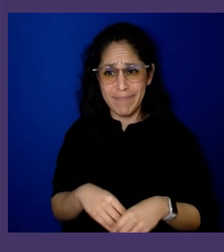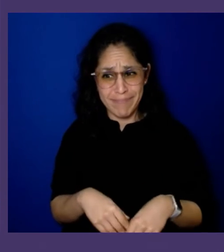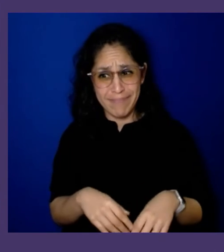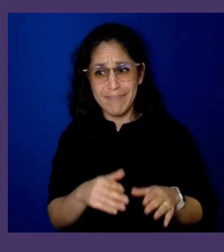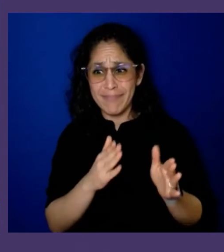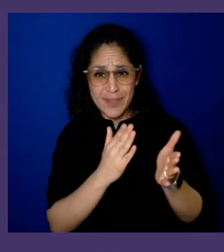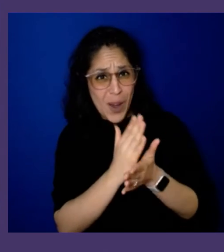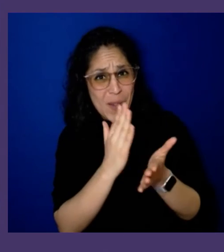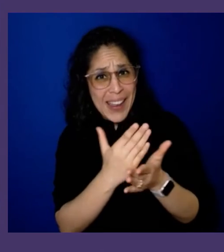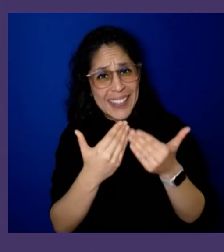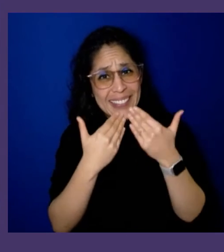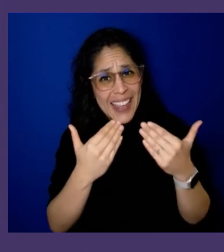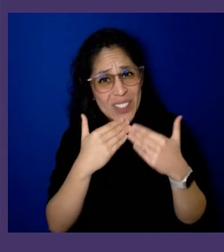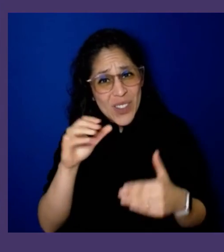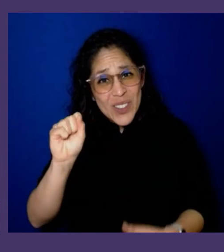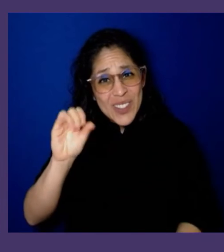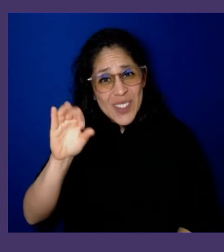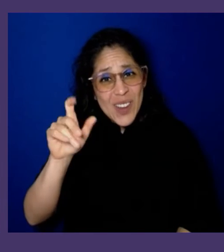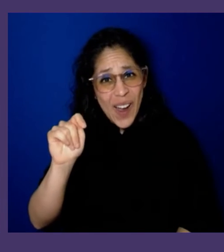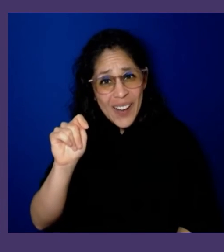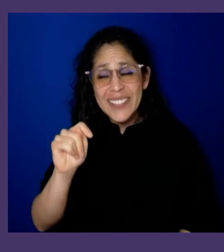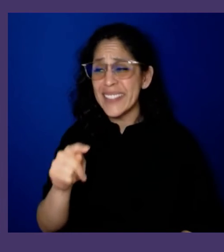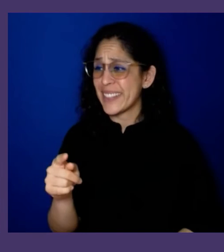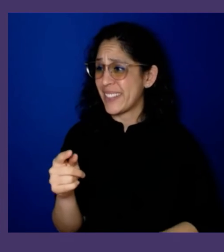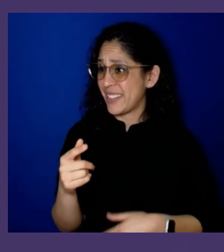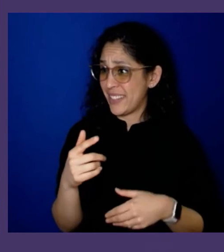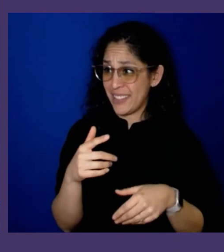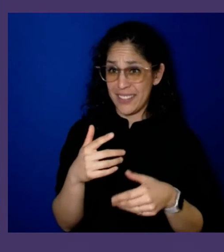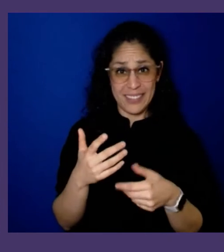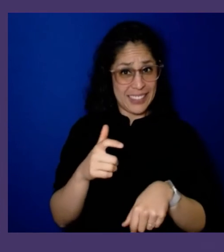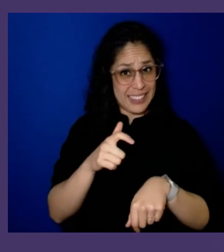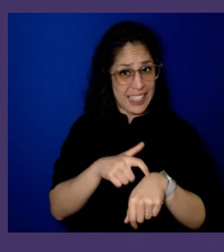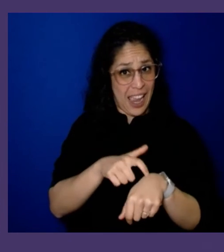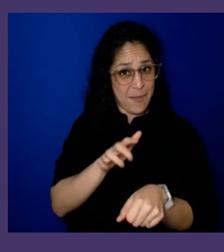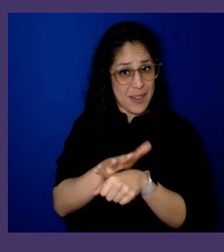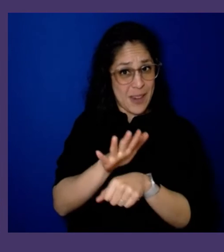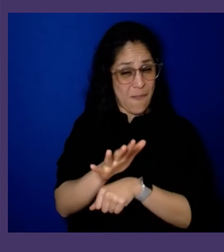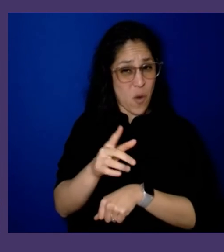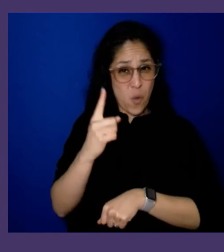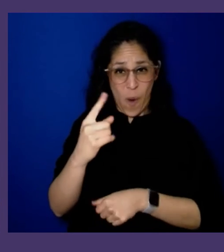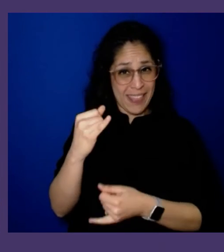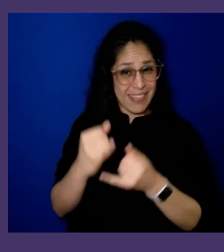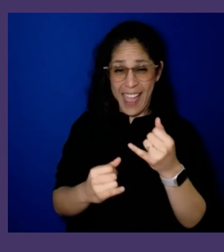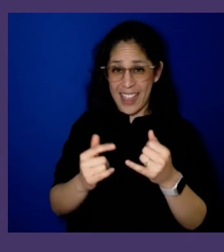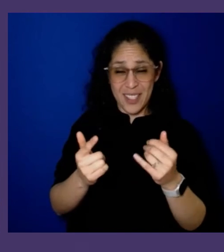I think we have just enough time to run one last circuit around.